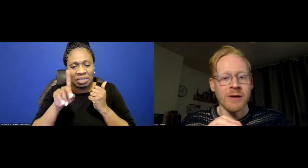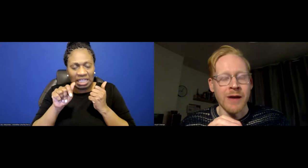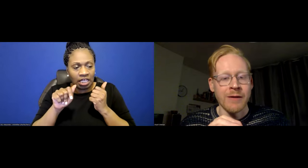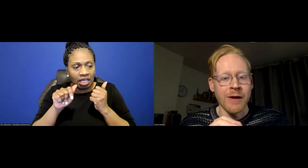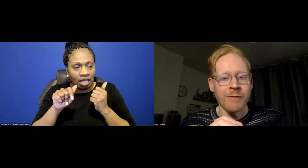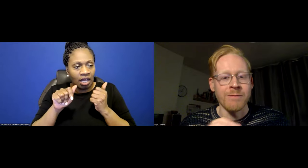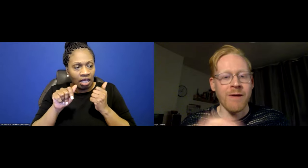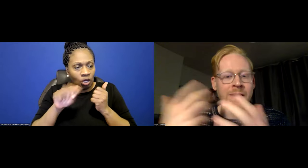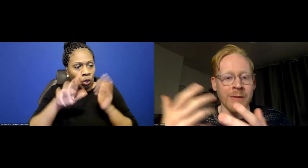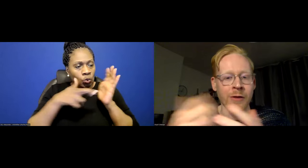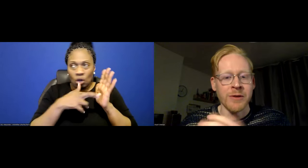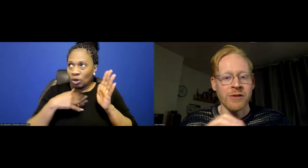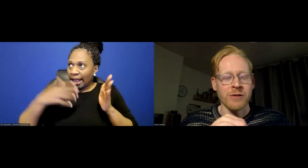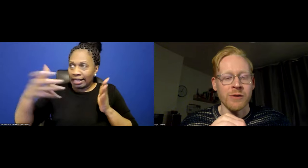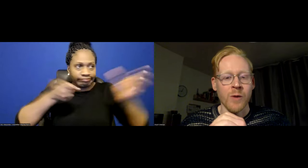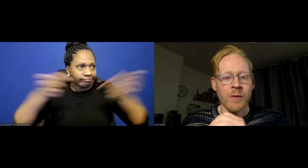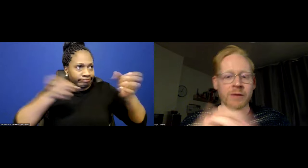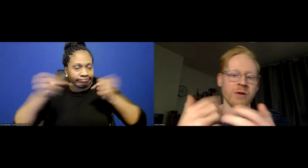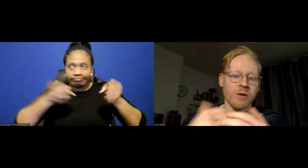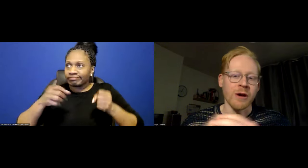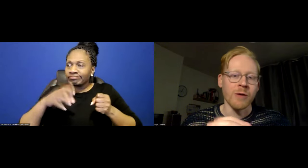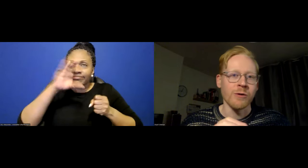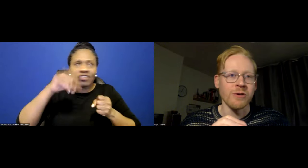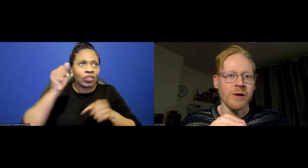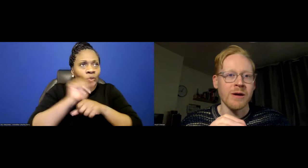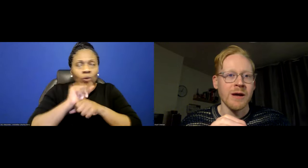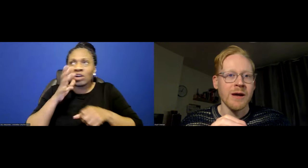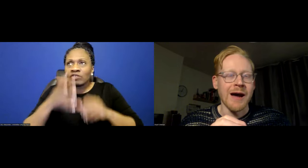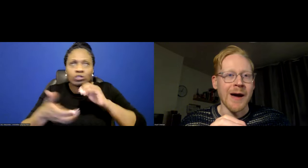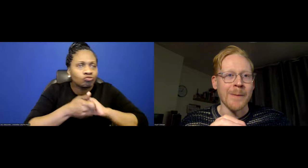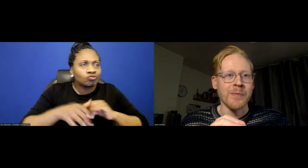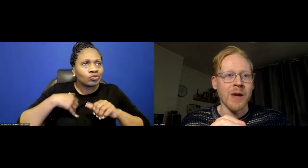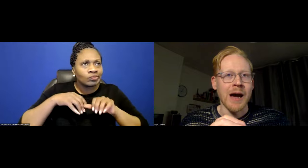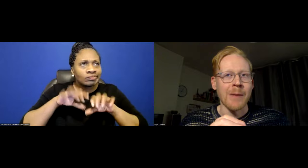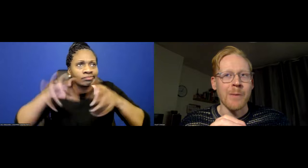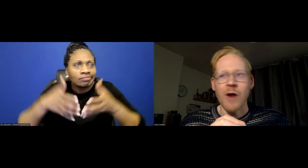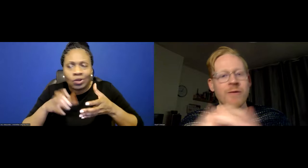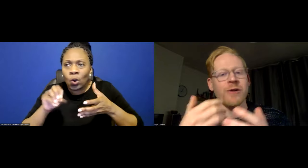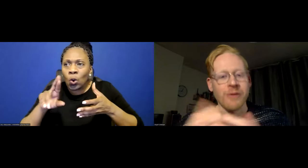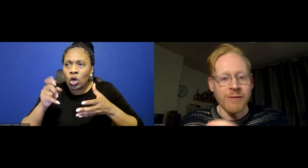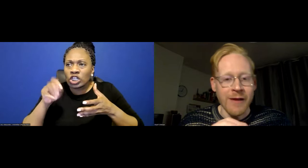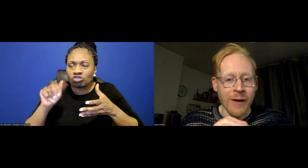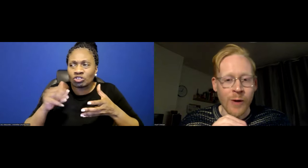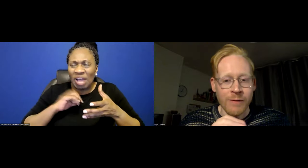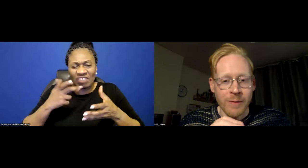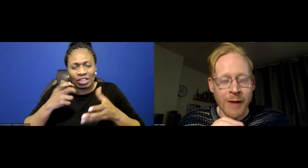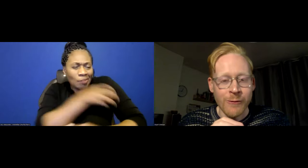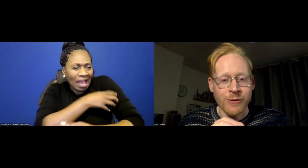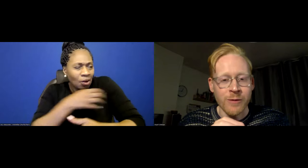and finding other musicians to work with and to join our orchestra. And by virtue of the fact that I work for the Paraorchestra,